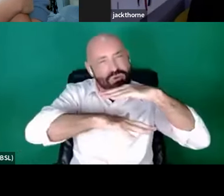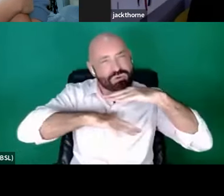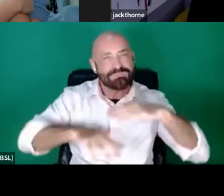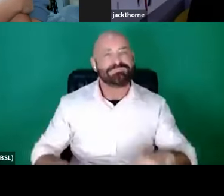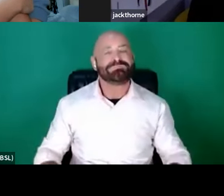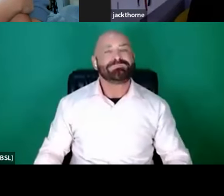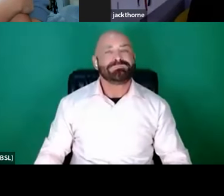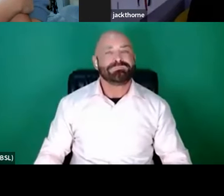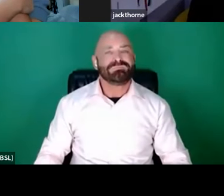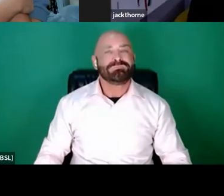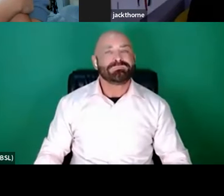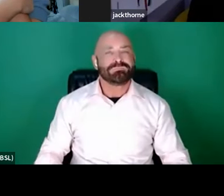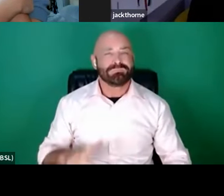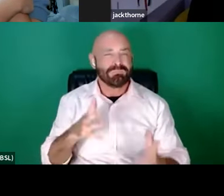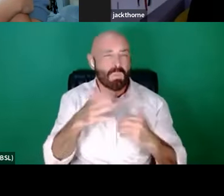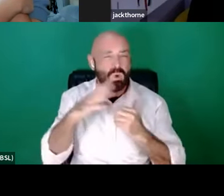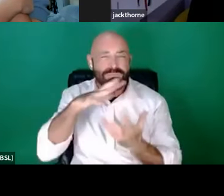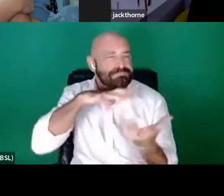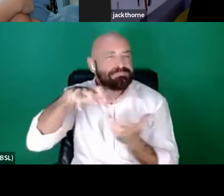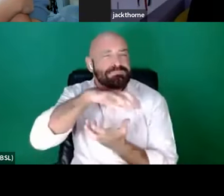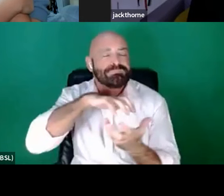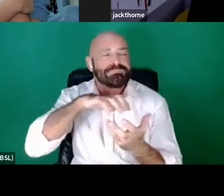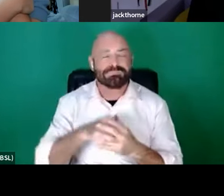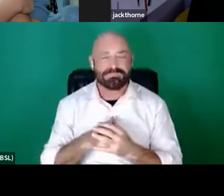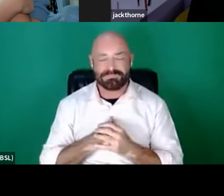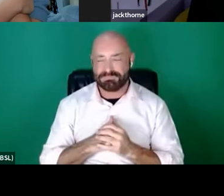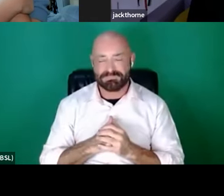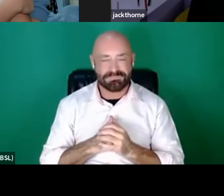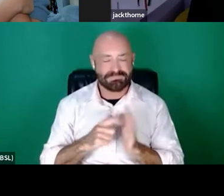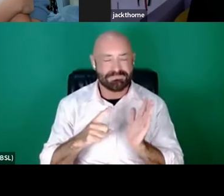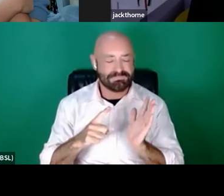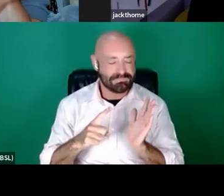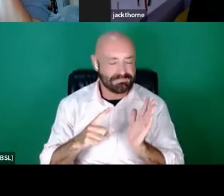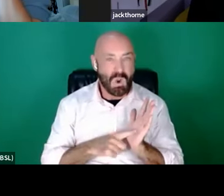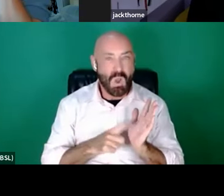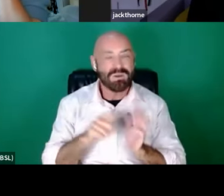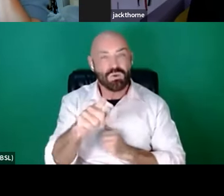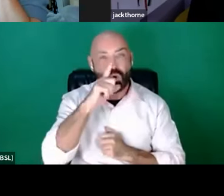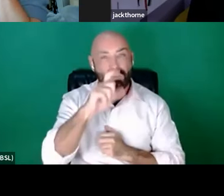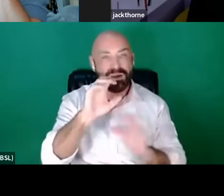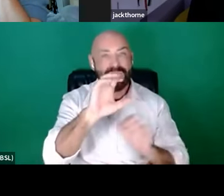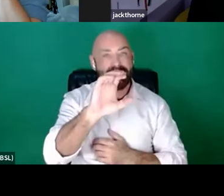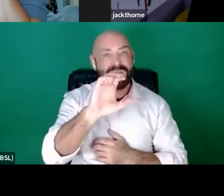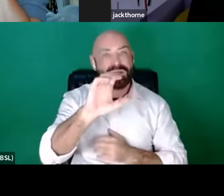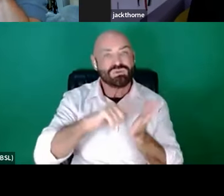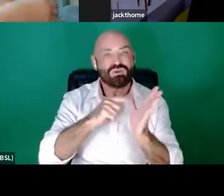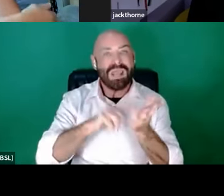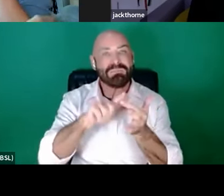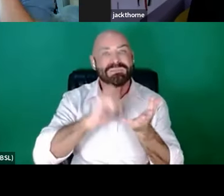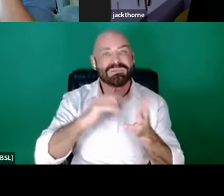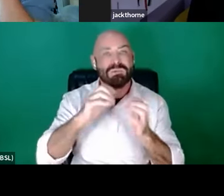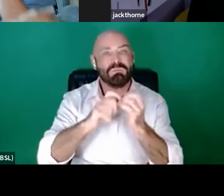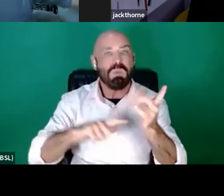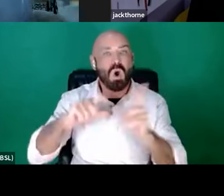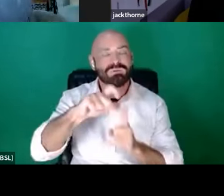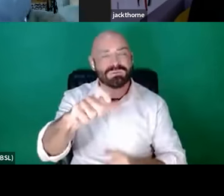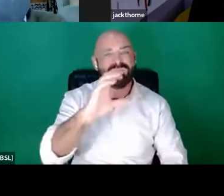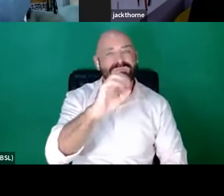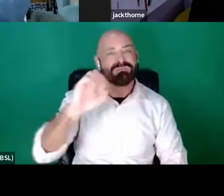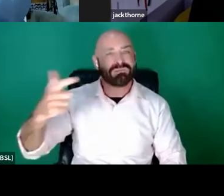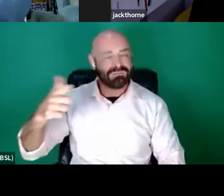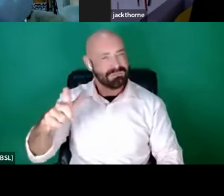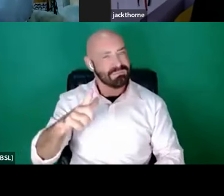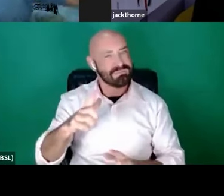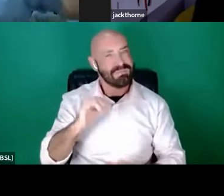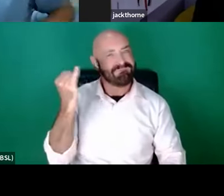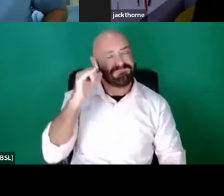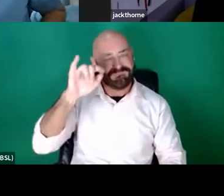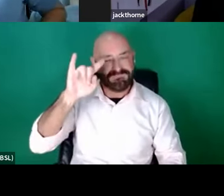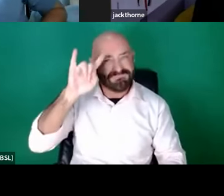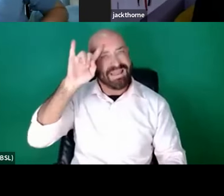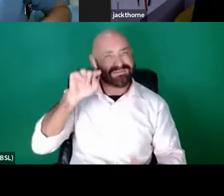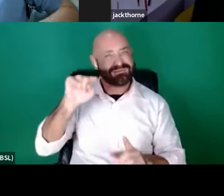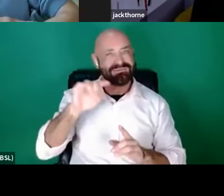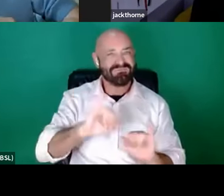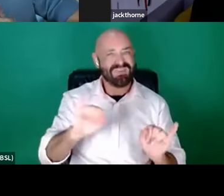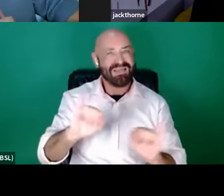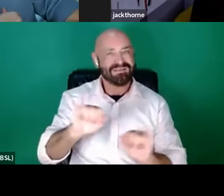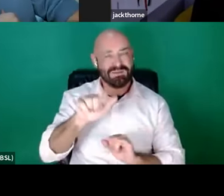Maybe a James Bond villain, they're usually disabled in some way!